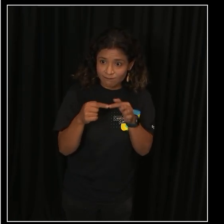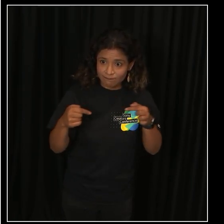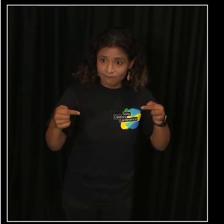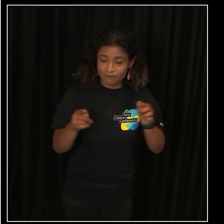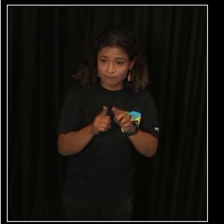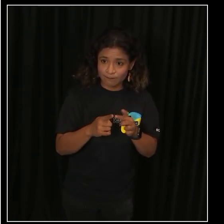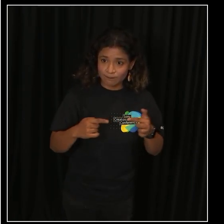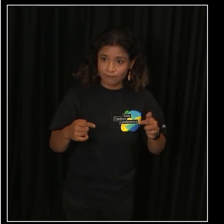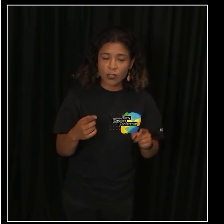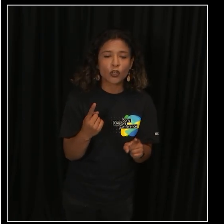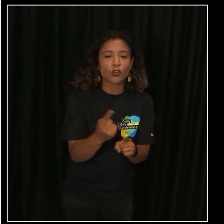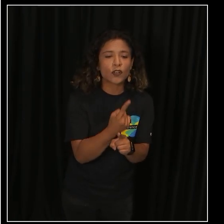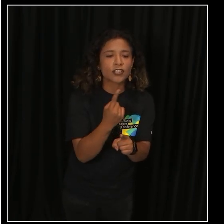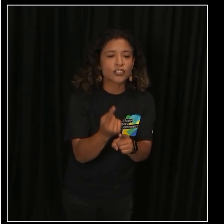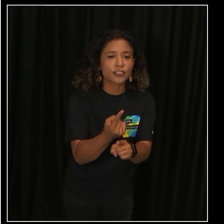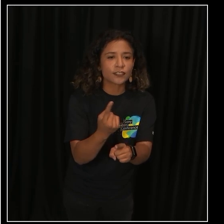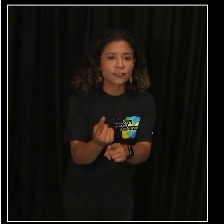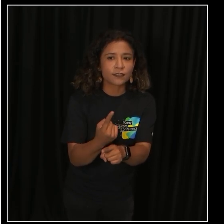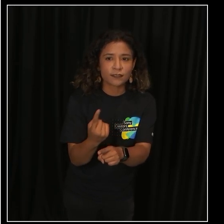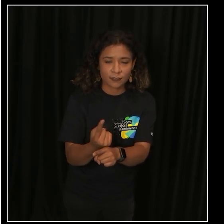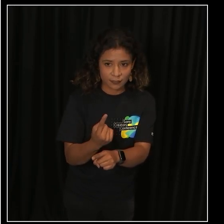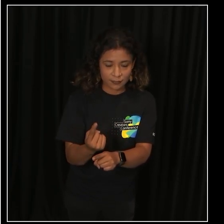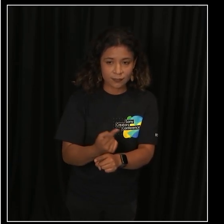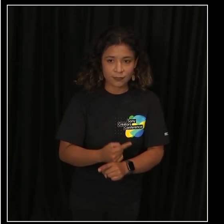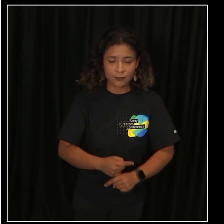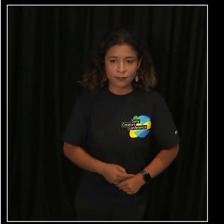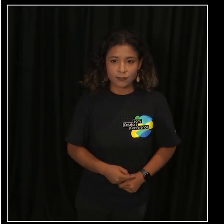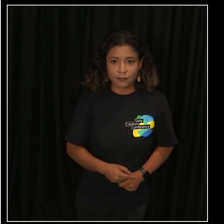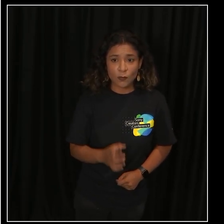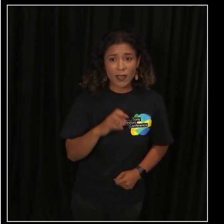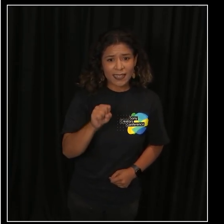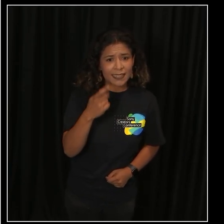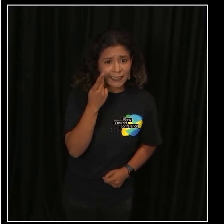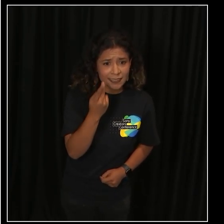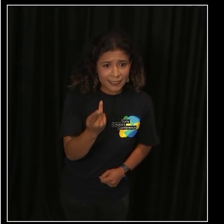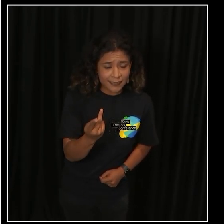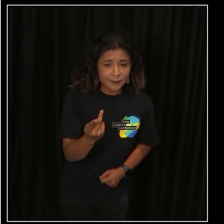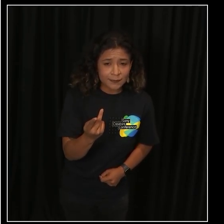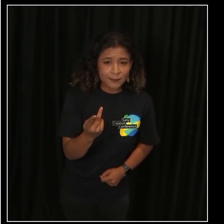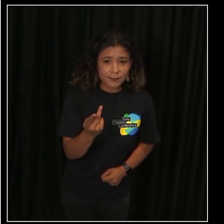As you can see, there is more pixel density around the sun and near the horizon.